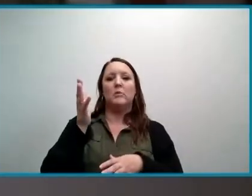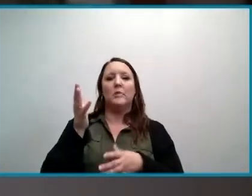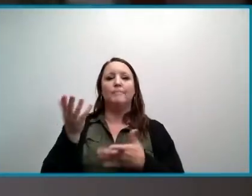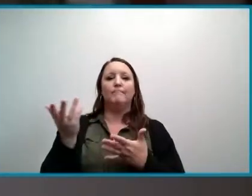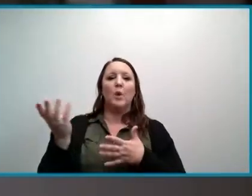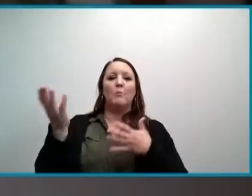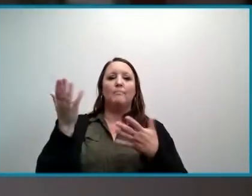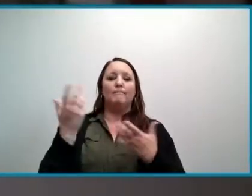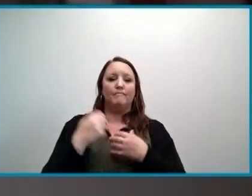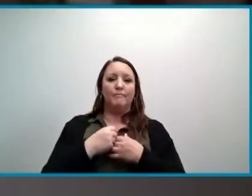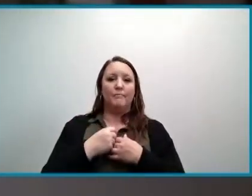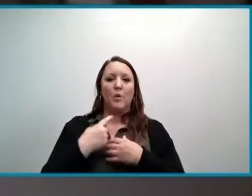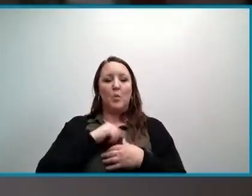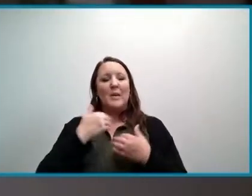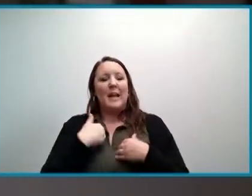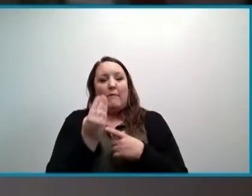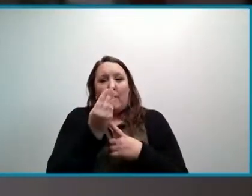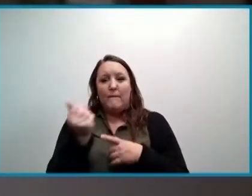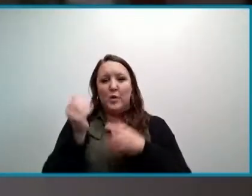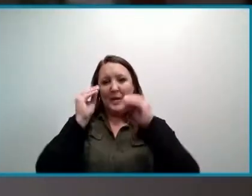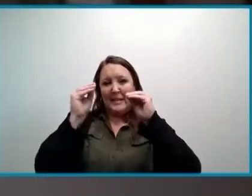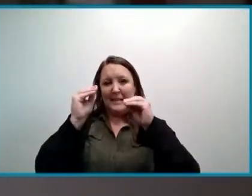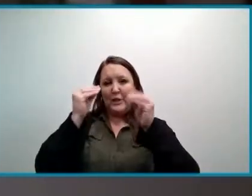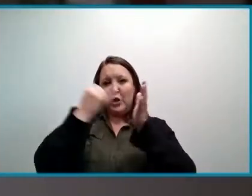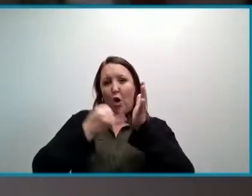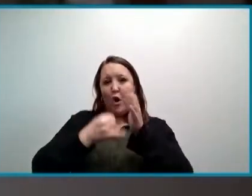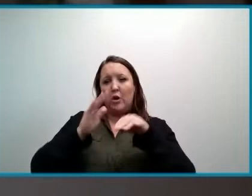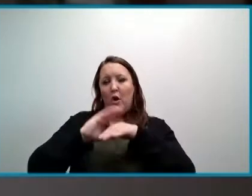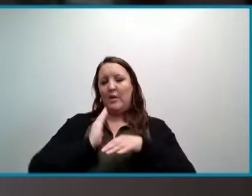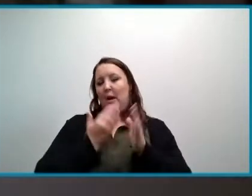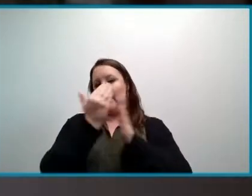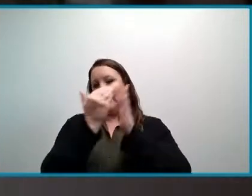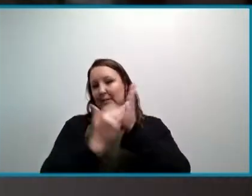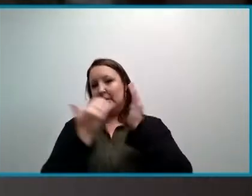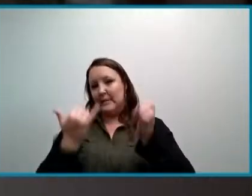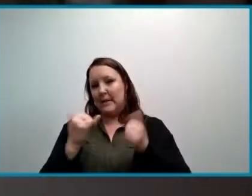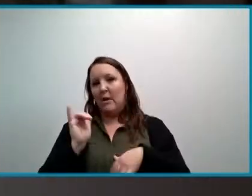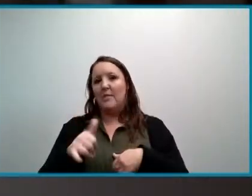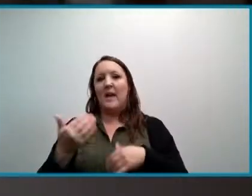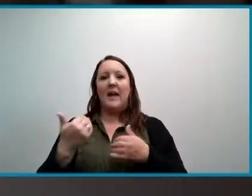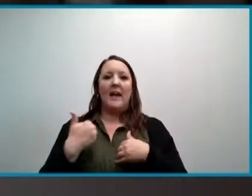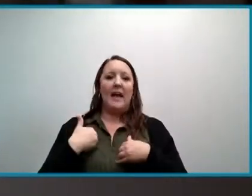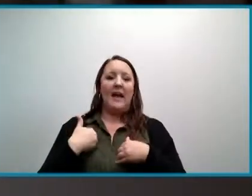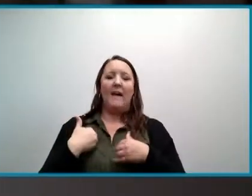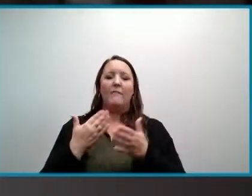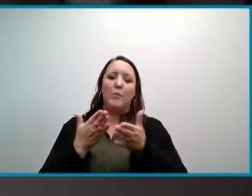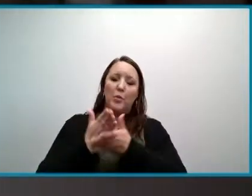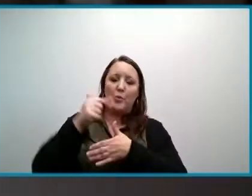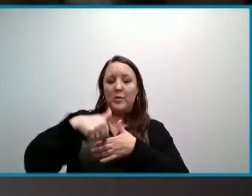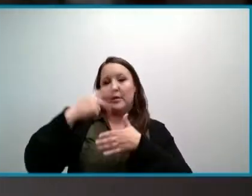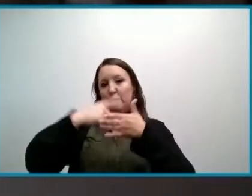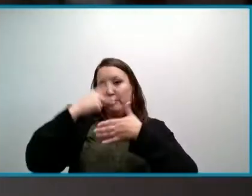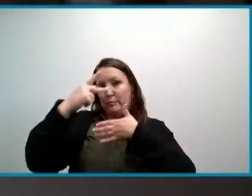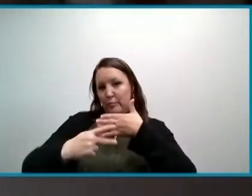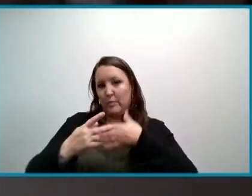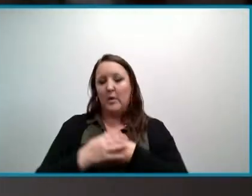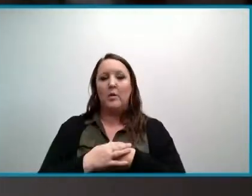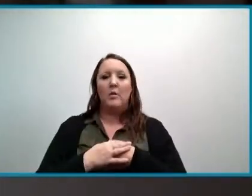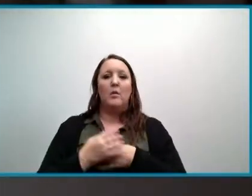we have a couple of teaching artists on our list now that have come through our programs. And we certainly really,